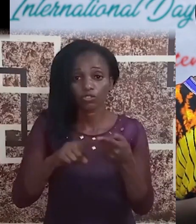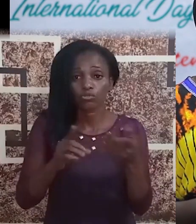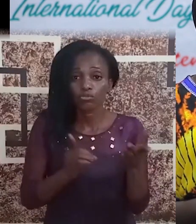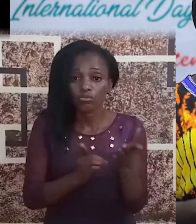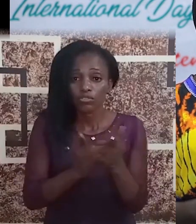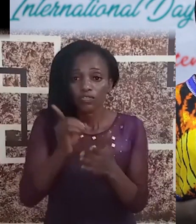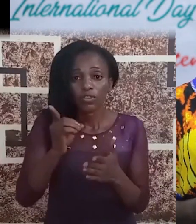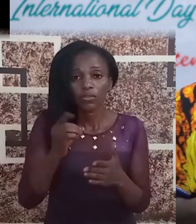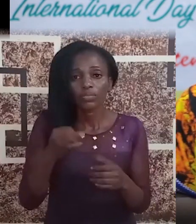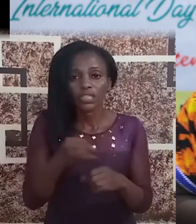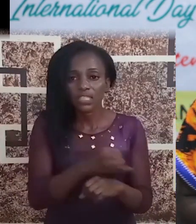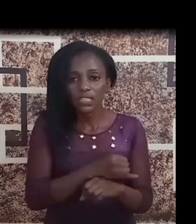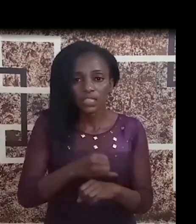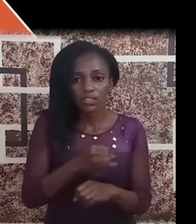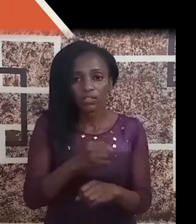African sign languages and early access to indigenous sign languages.